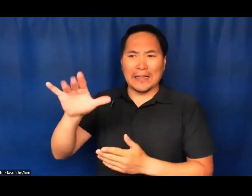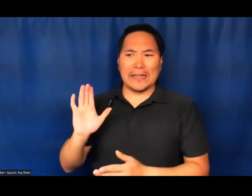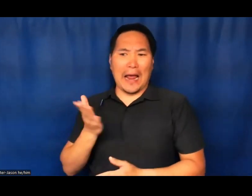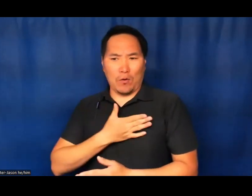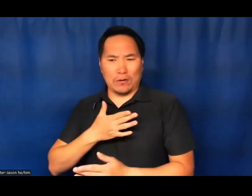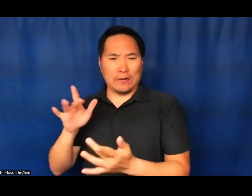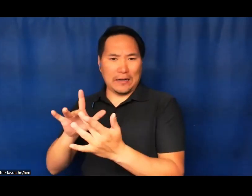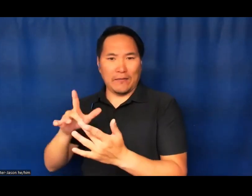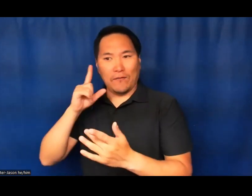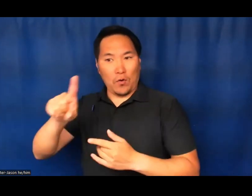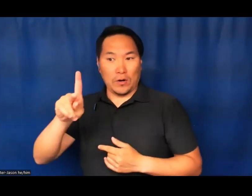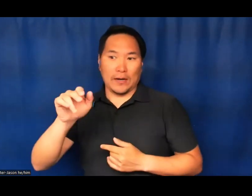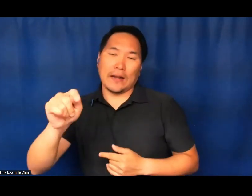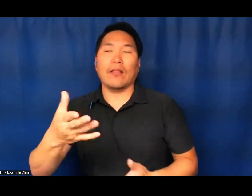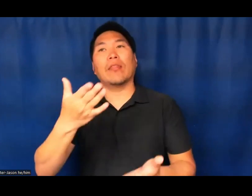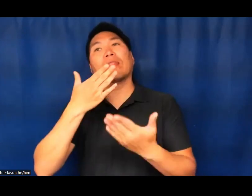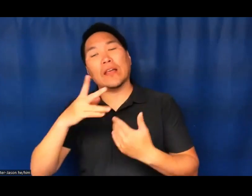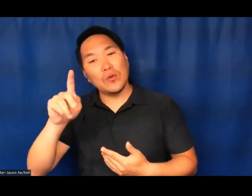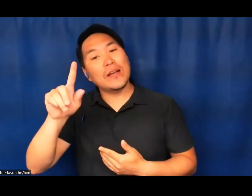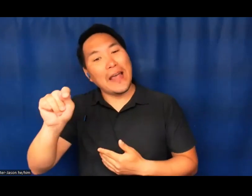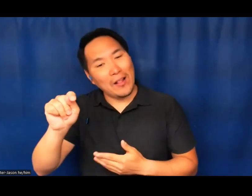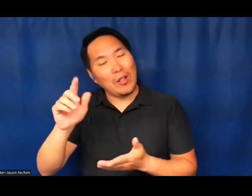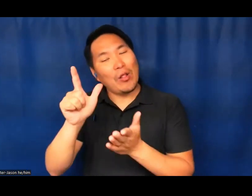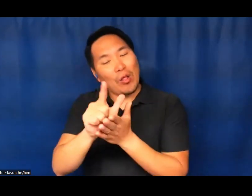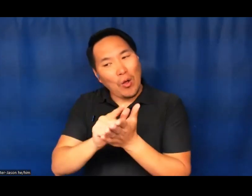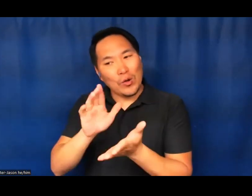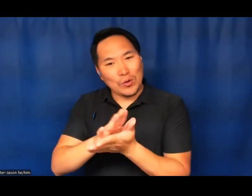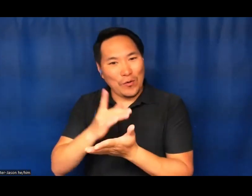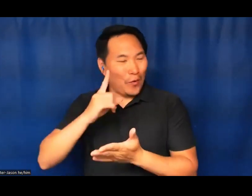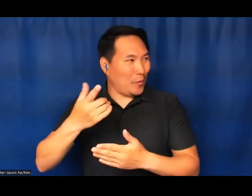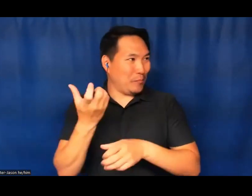Kent we're grateful for the Kent law school for making this nice facility available to